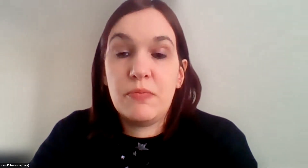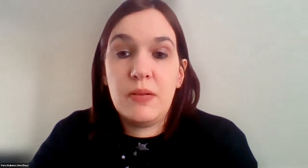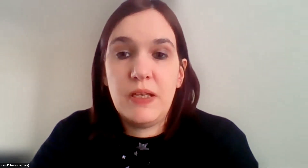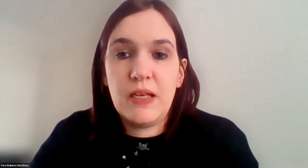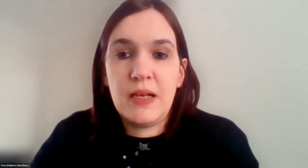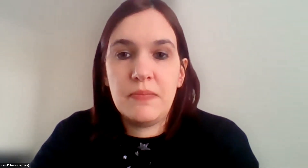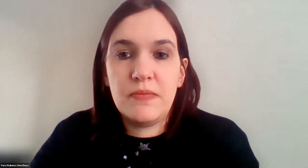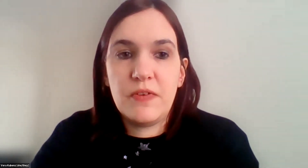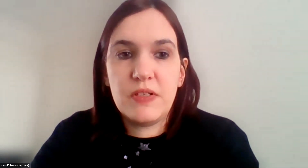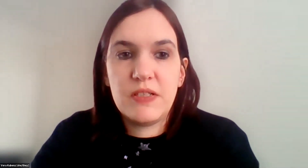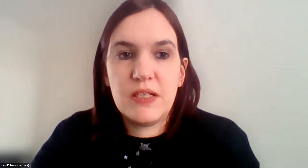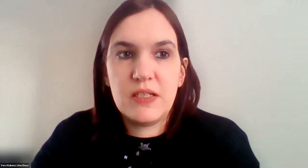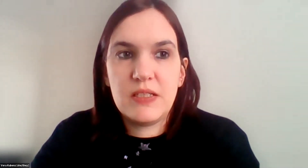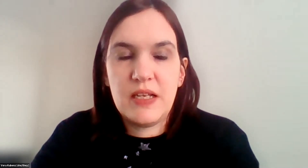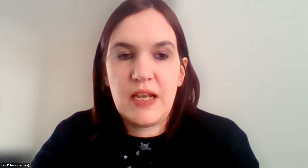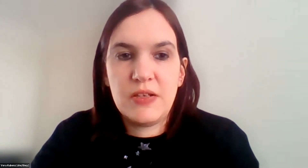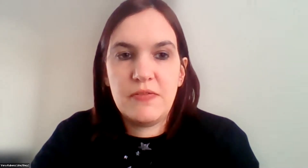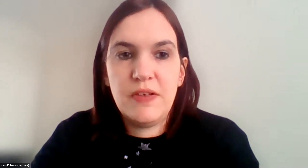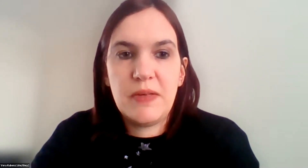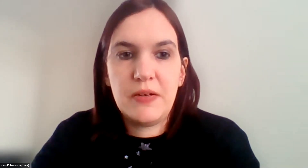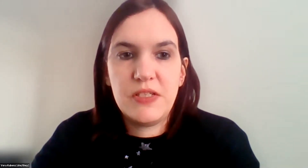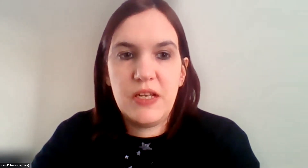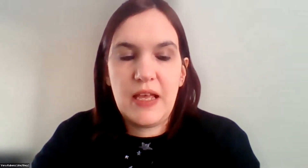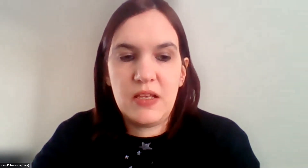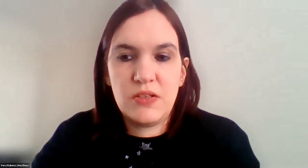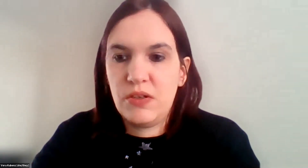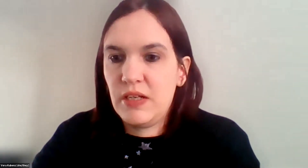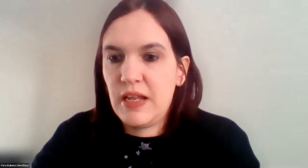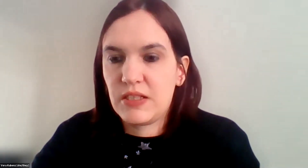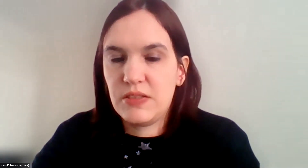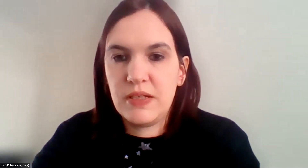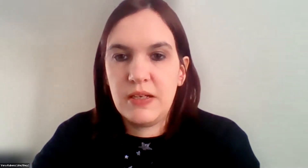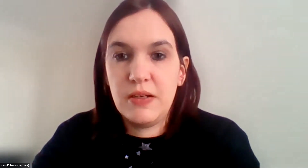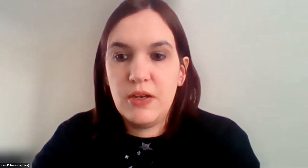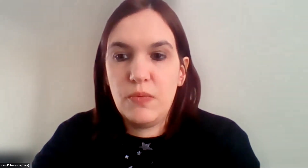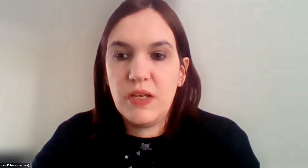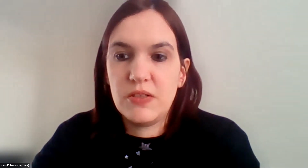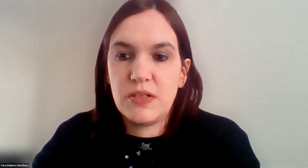And we'll be um sending out a feedback questionnaire to you in the next week or